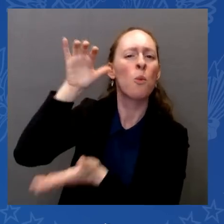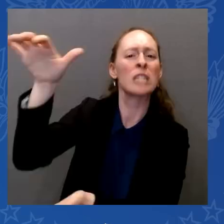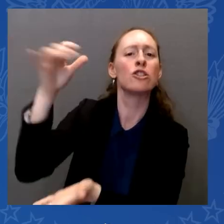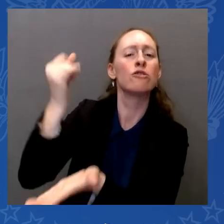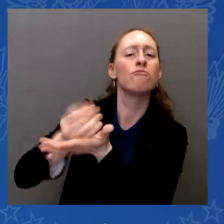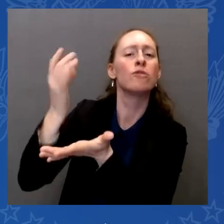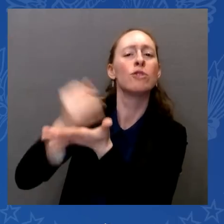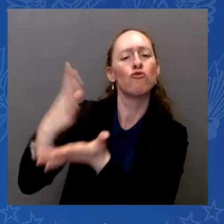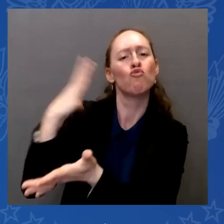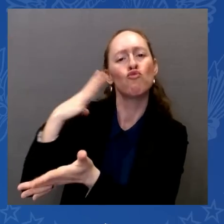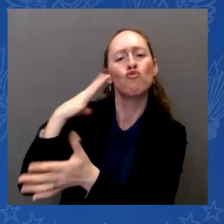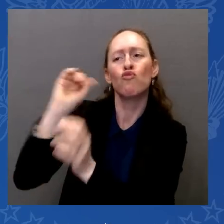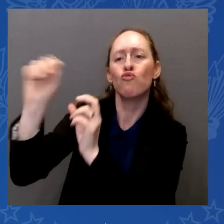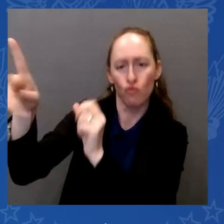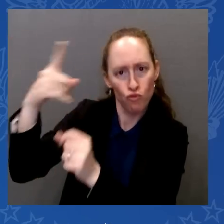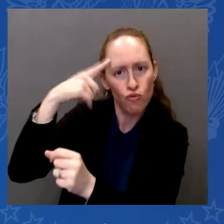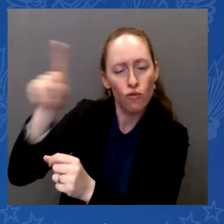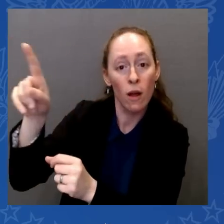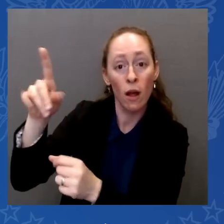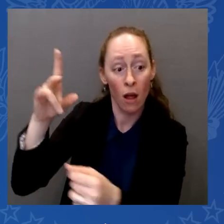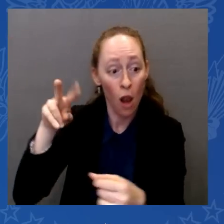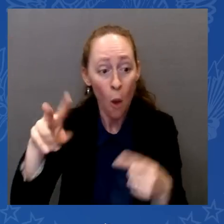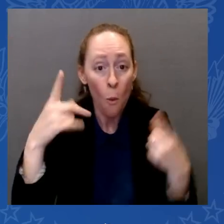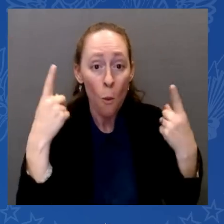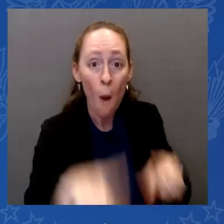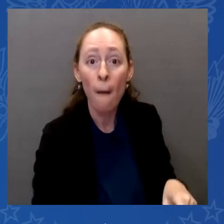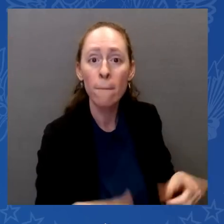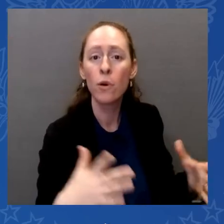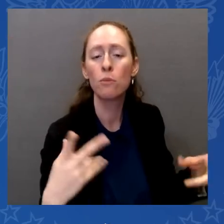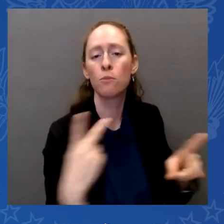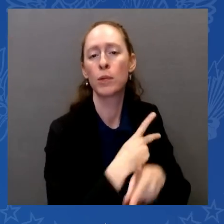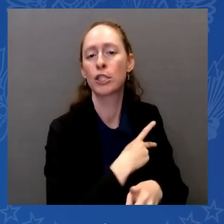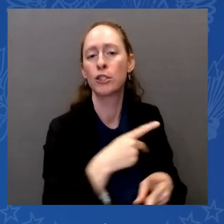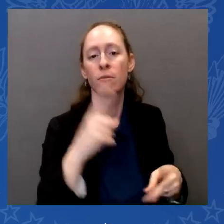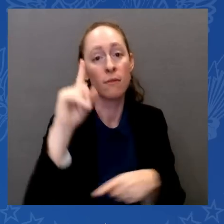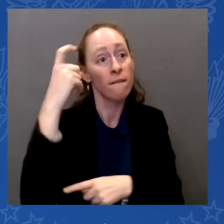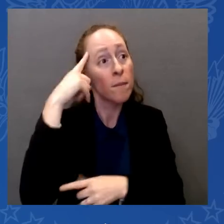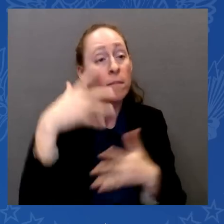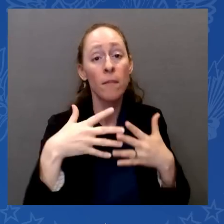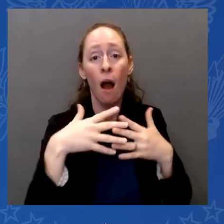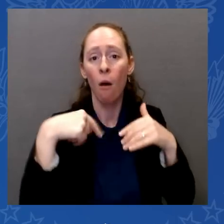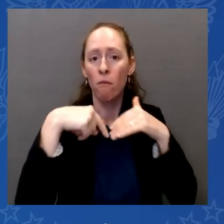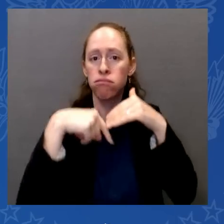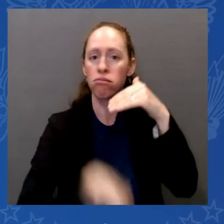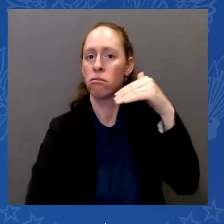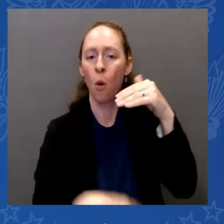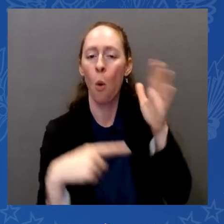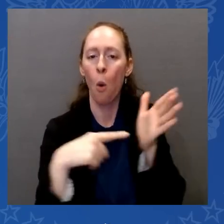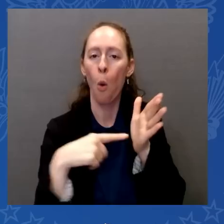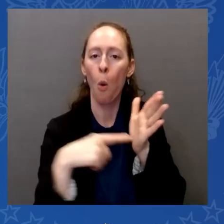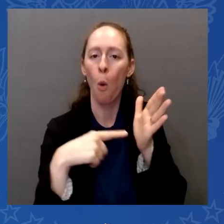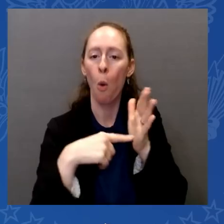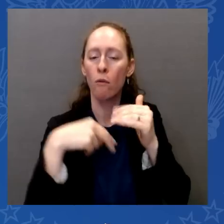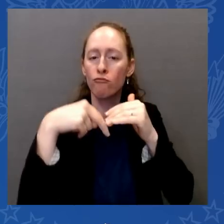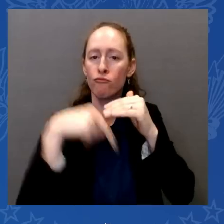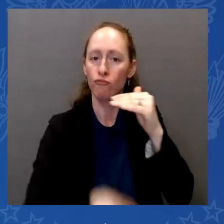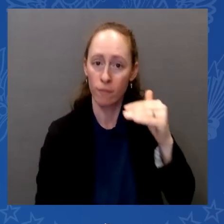I don't want to hear from Republican officials again who heard -- who had hundreds of thousands of dollars -- even millions of dollars --